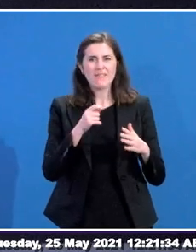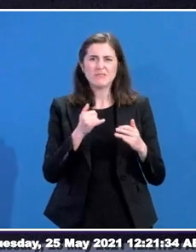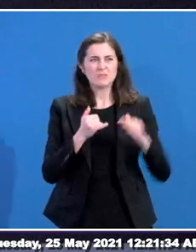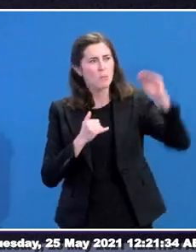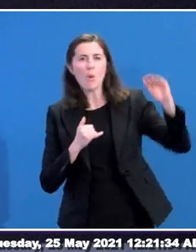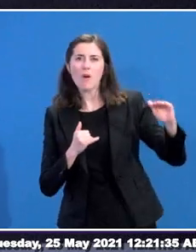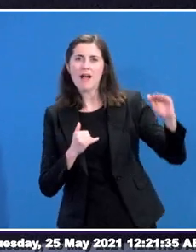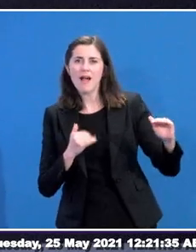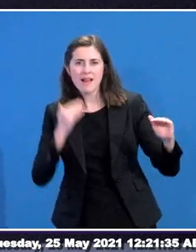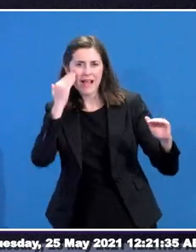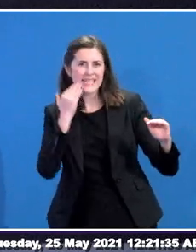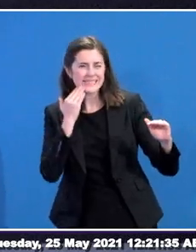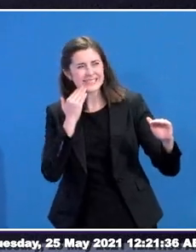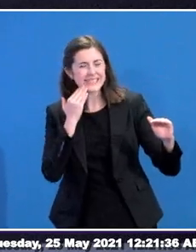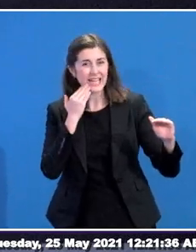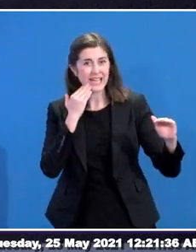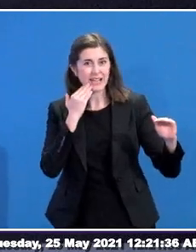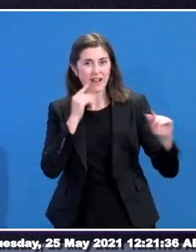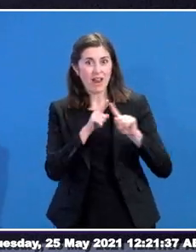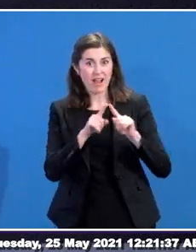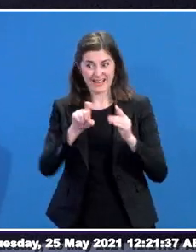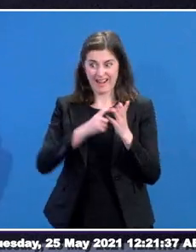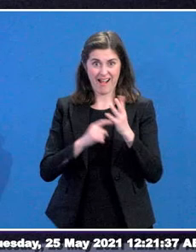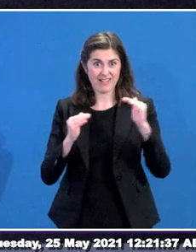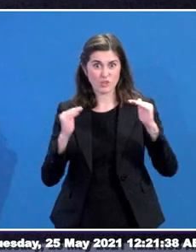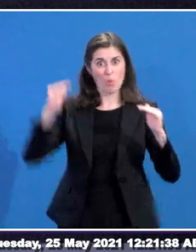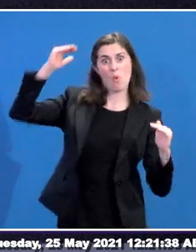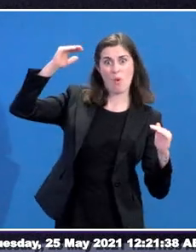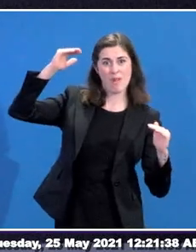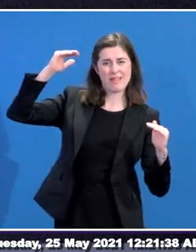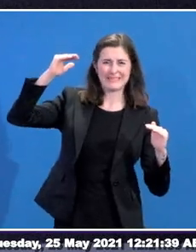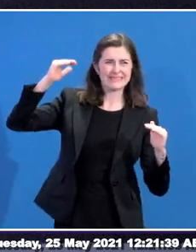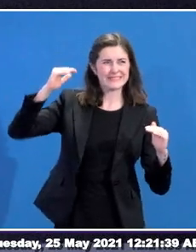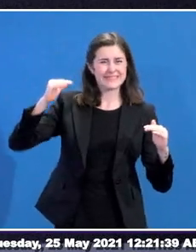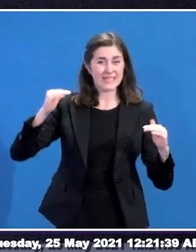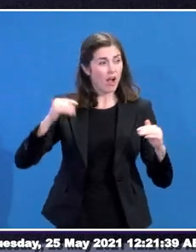which, I think she had every intention of, you know doing the right thing.